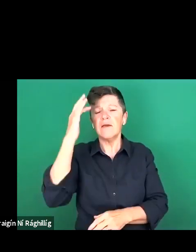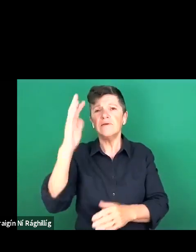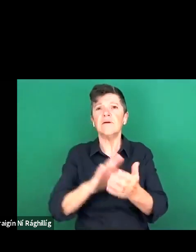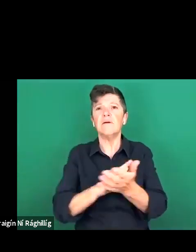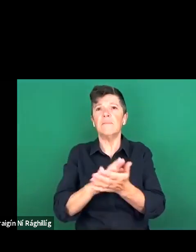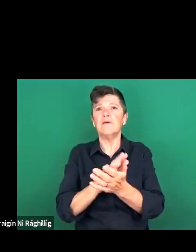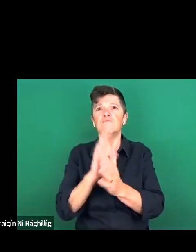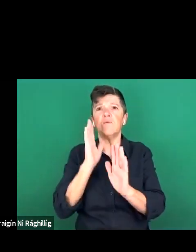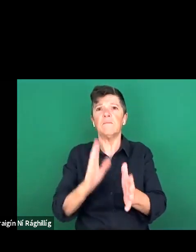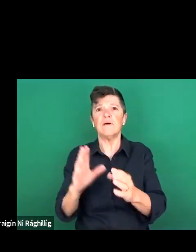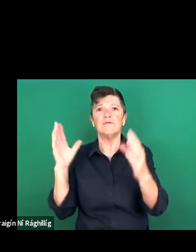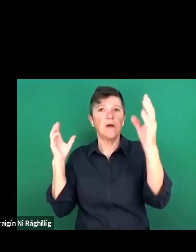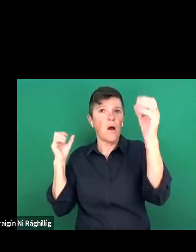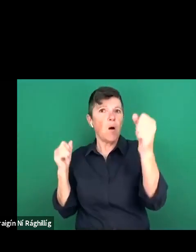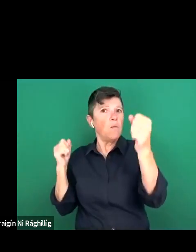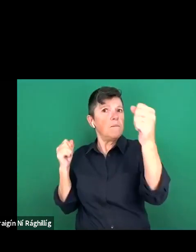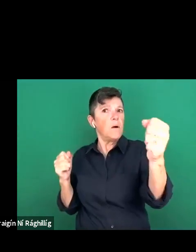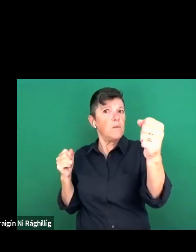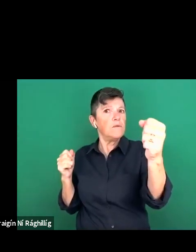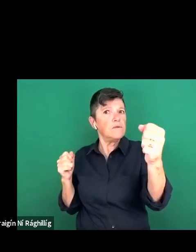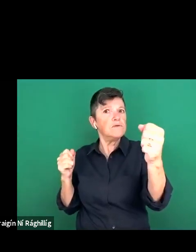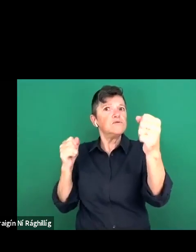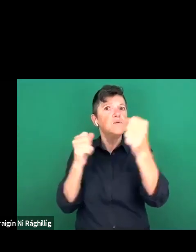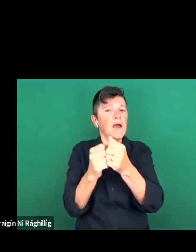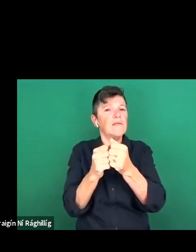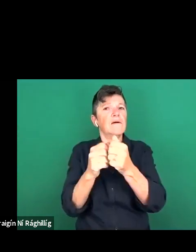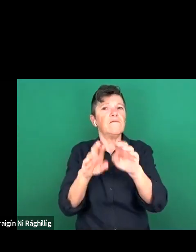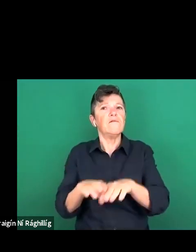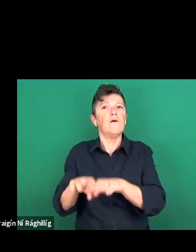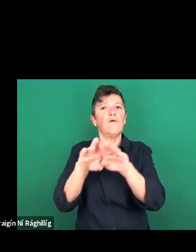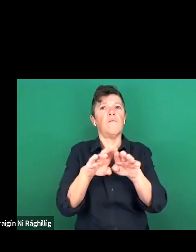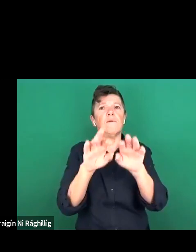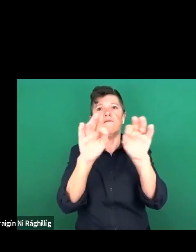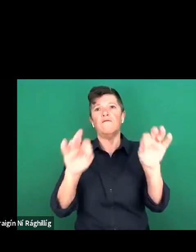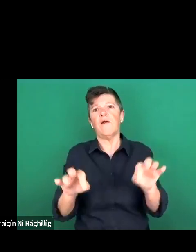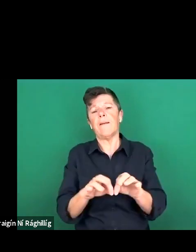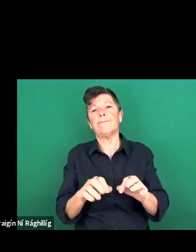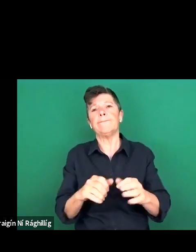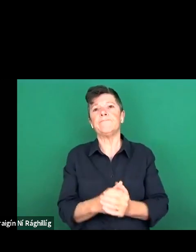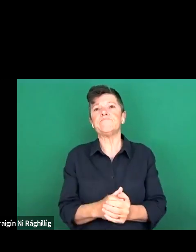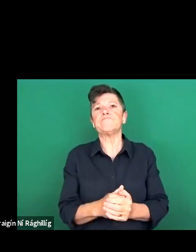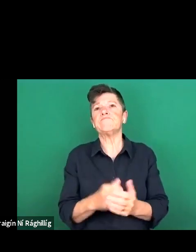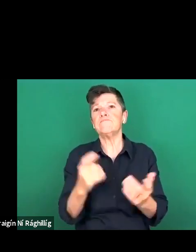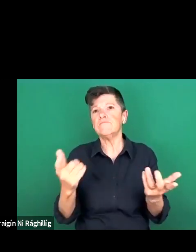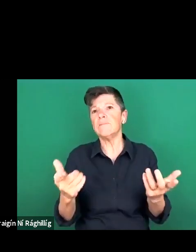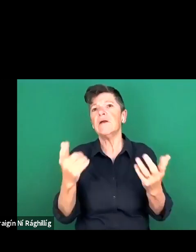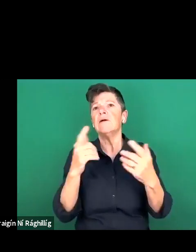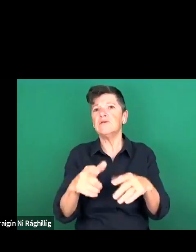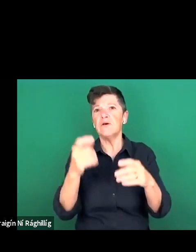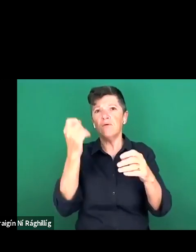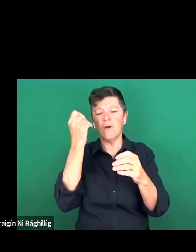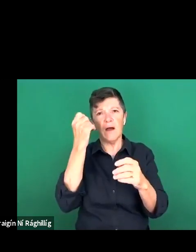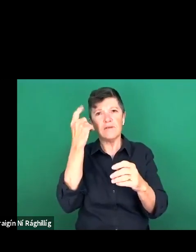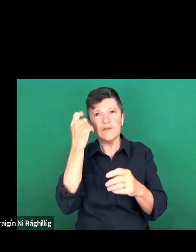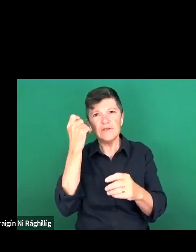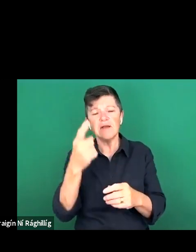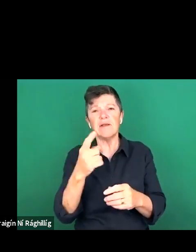. How do we address the climate catastrophe that's to come as well as the ones that have been . A colonial ethics requires us